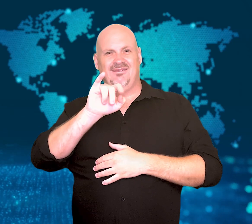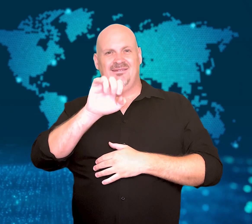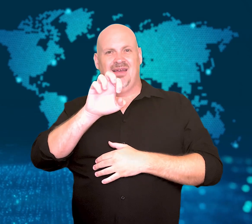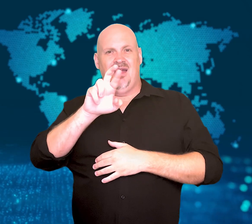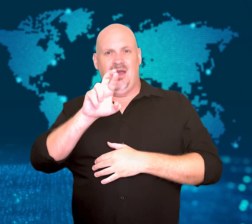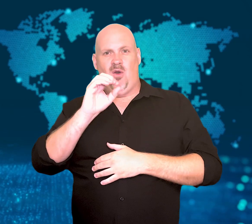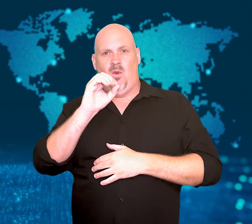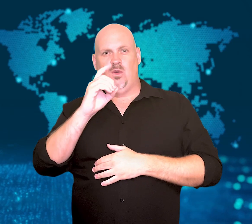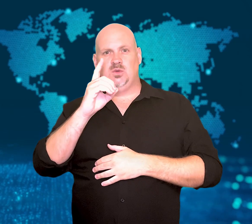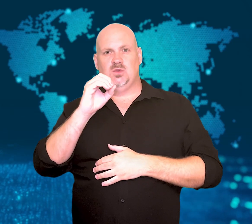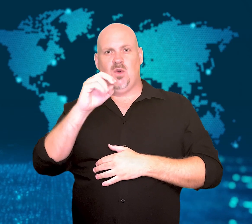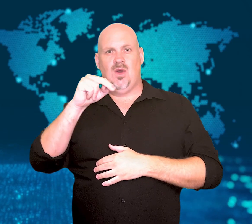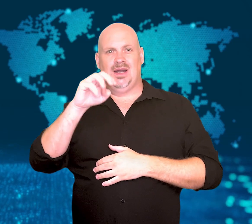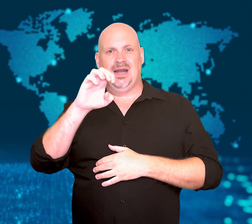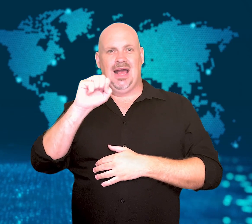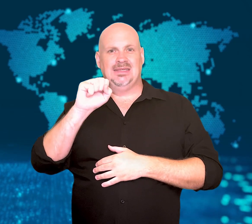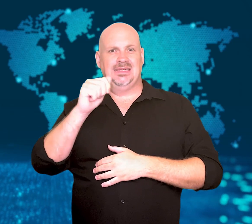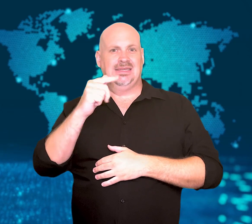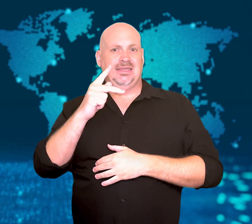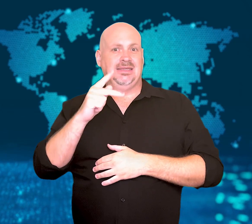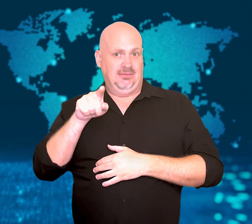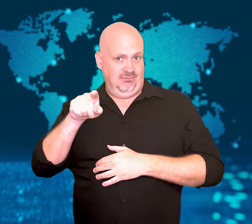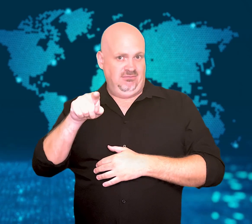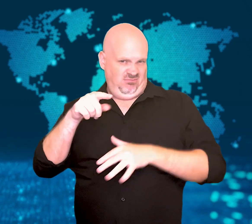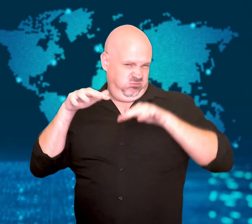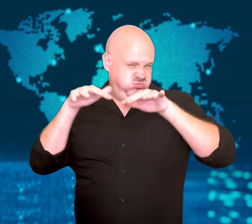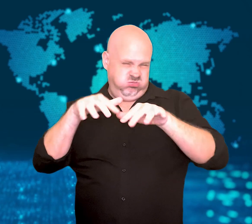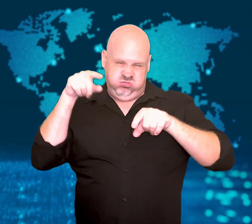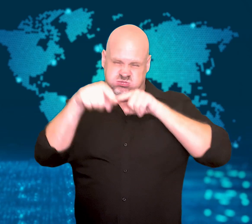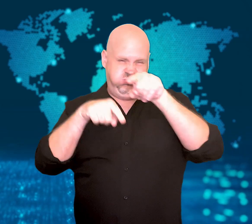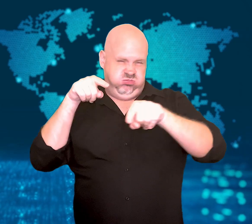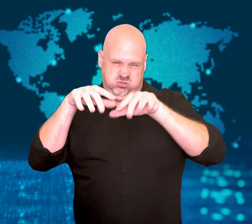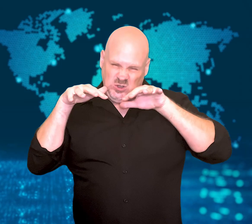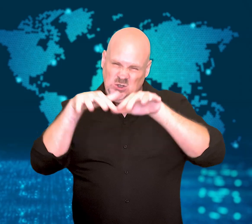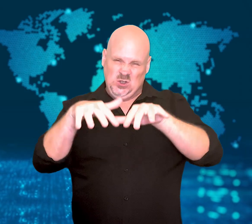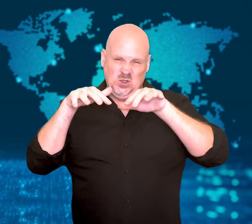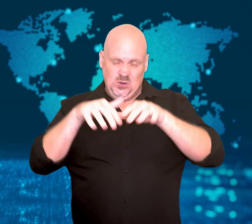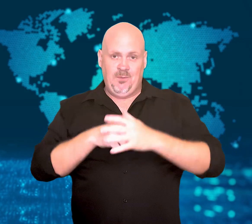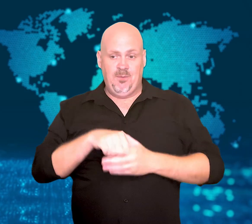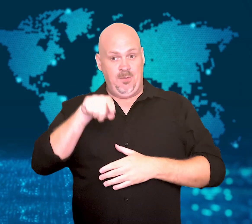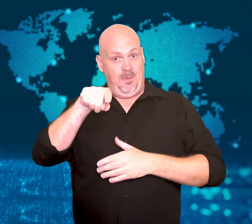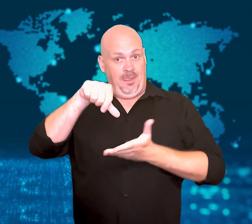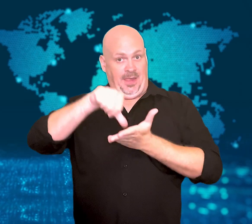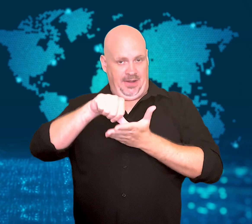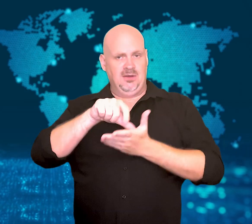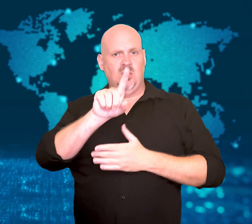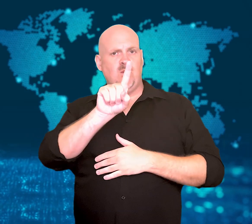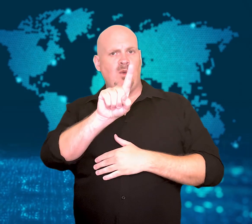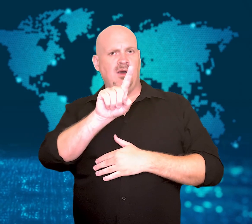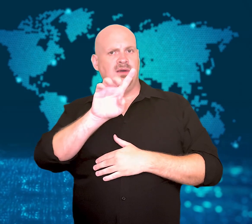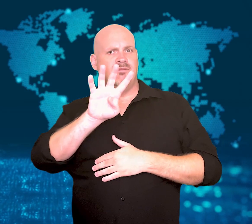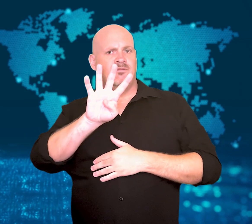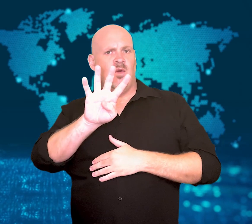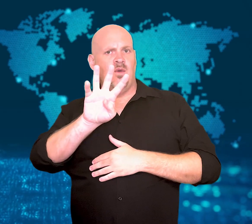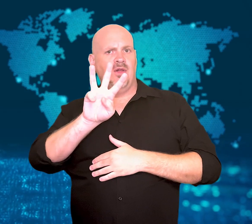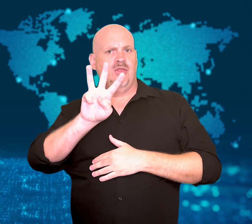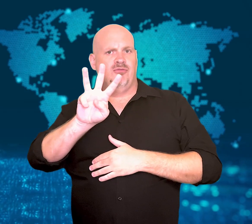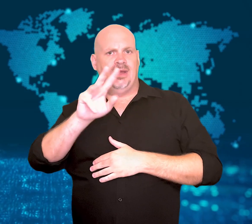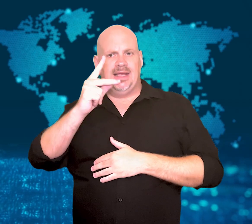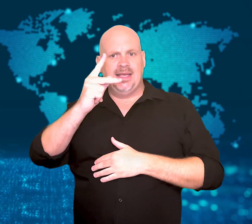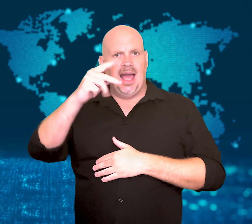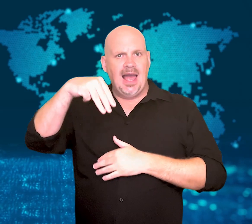while fiercely attacking Sievierodonetsk, which is located about 143 kilometers